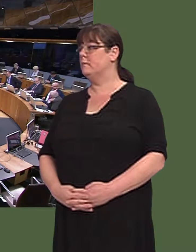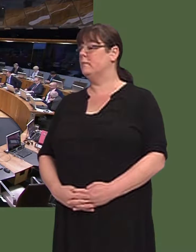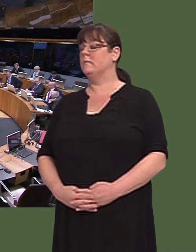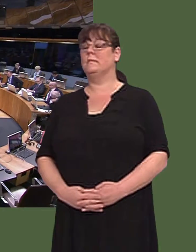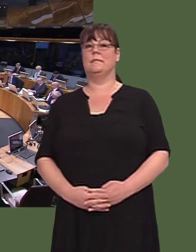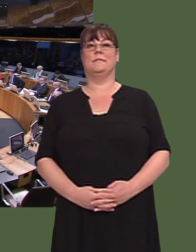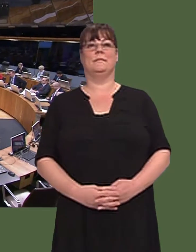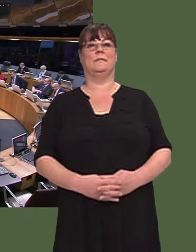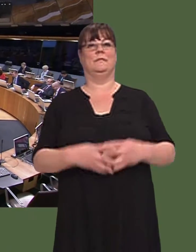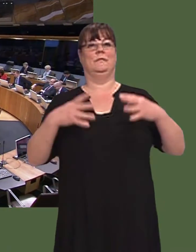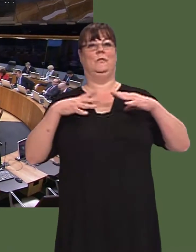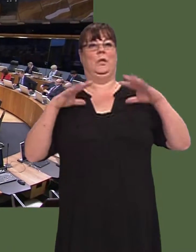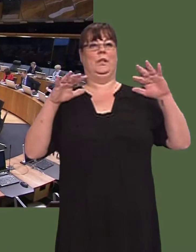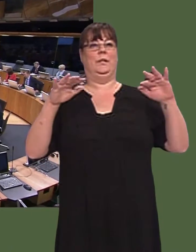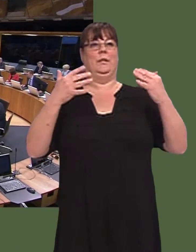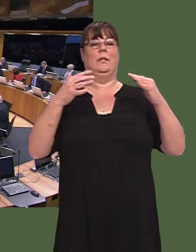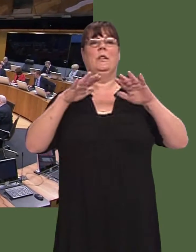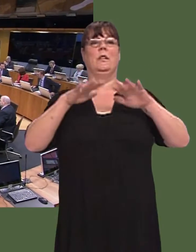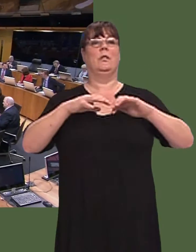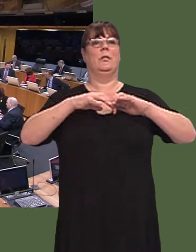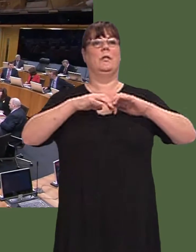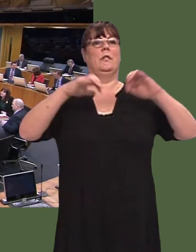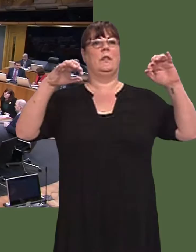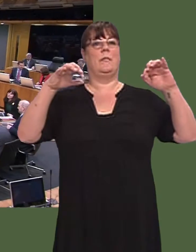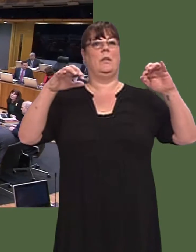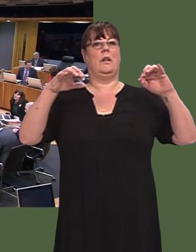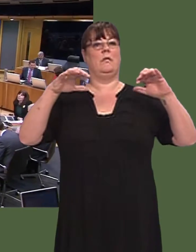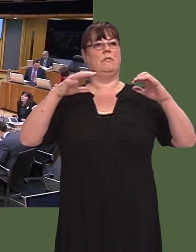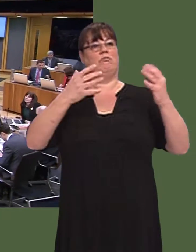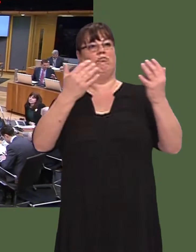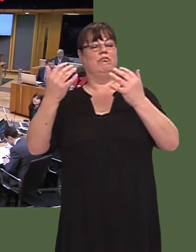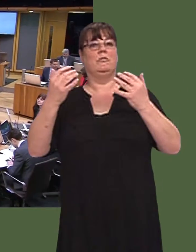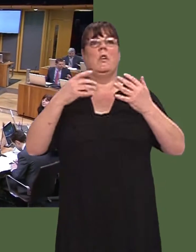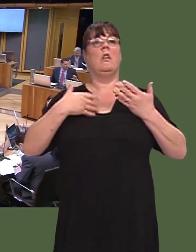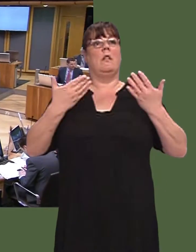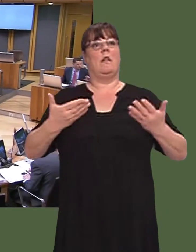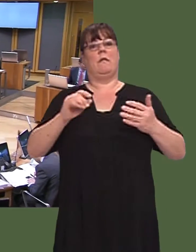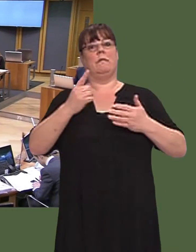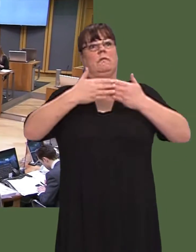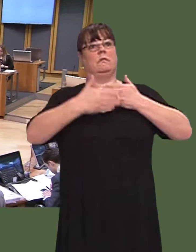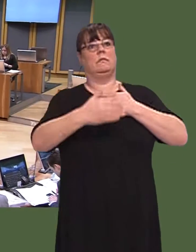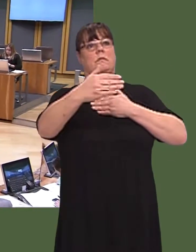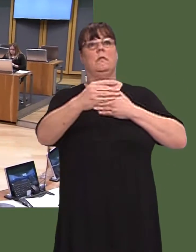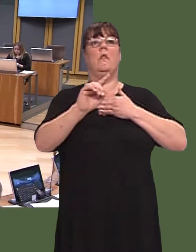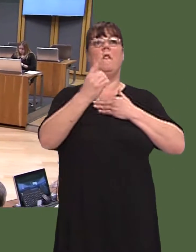Y Llywydd / The Llywydd: The first item on our agenda this afternoon is questions to